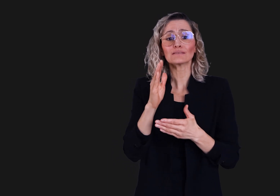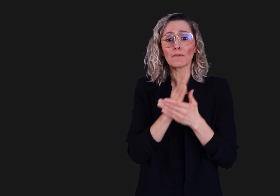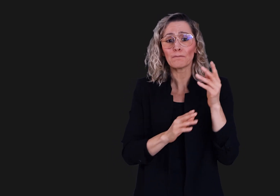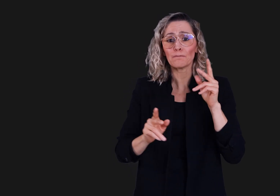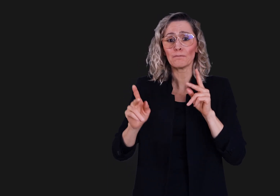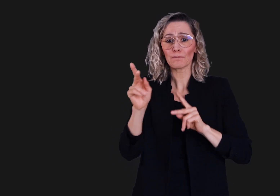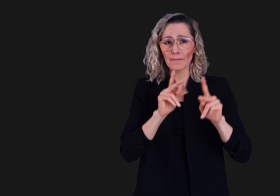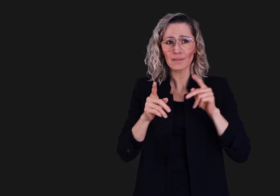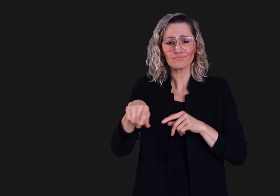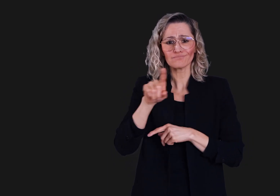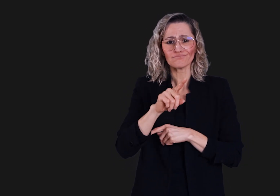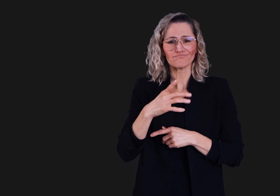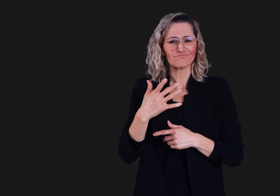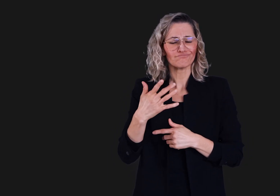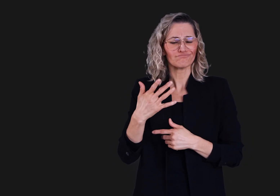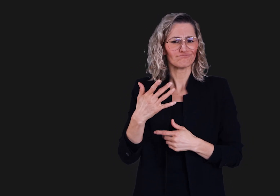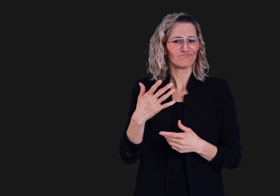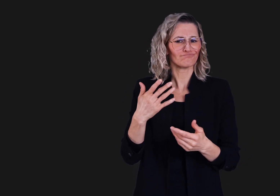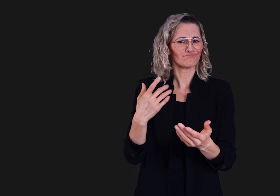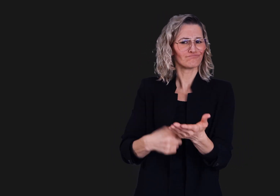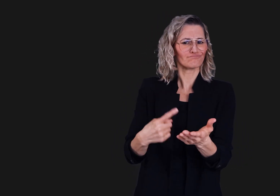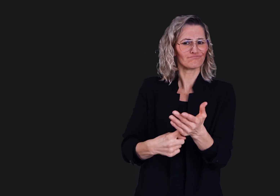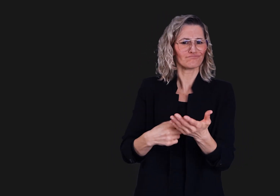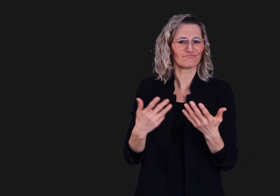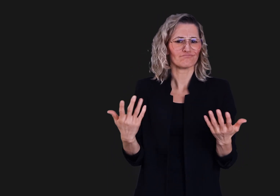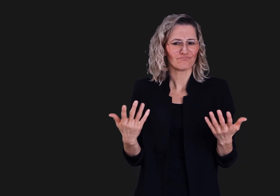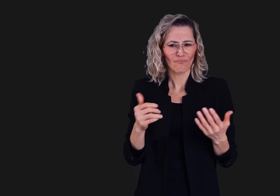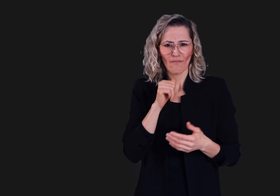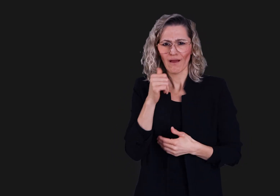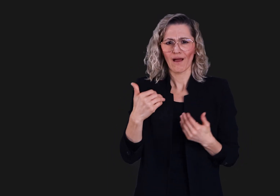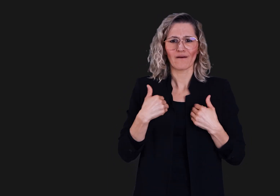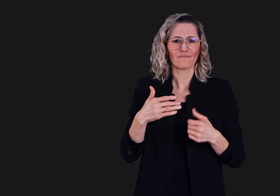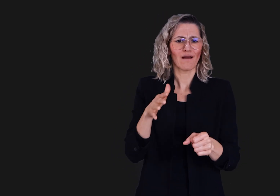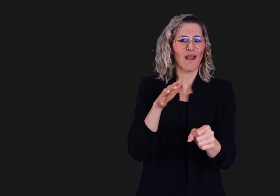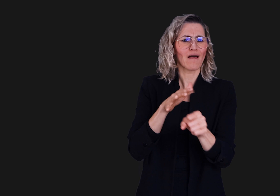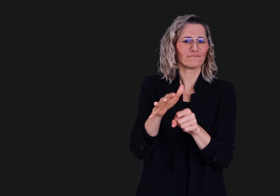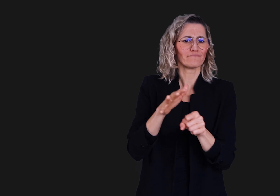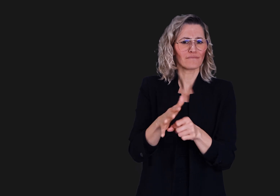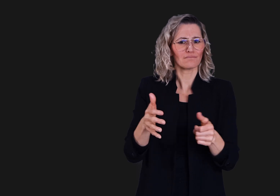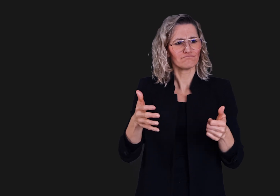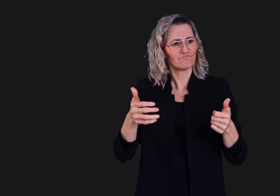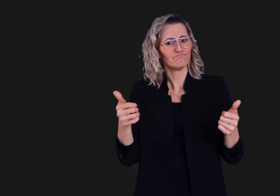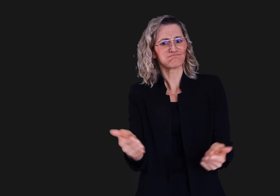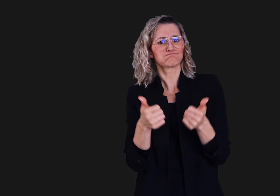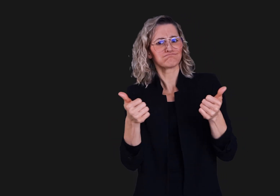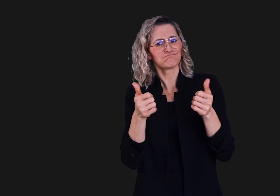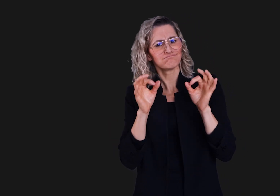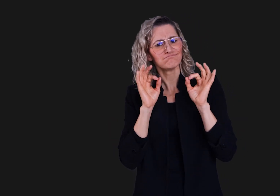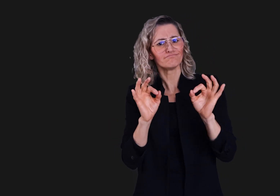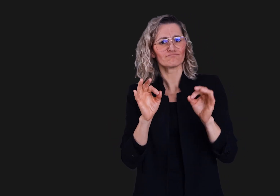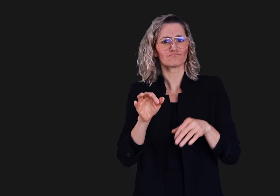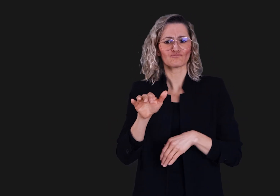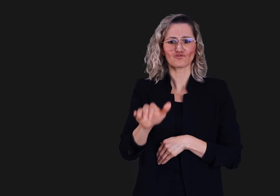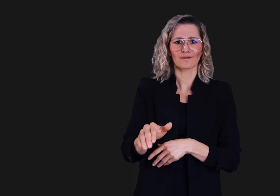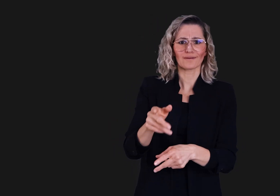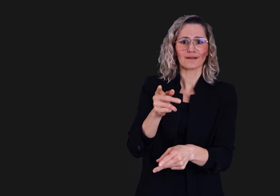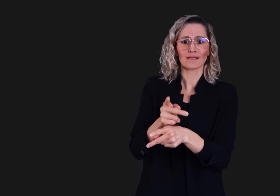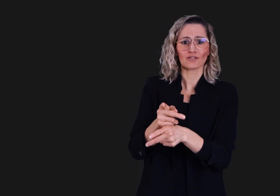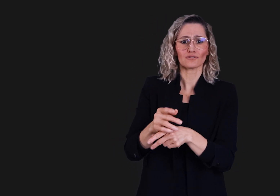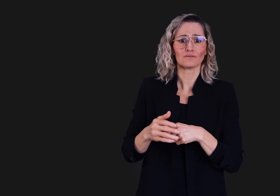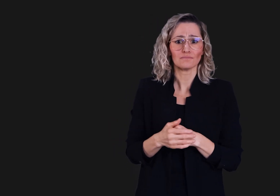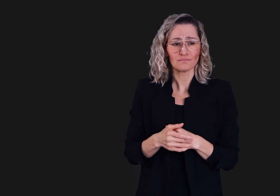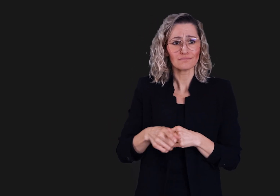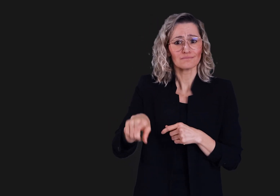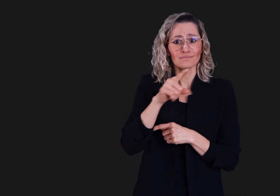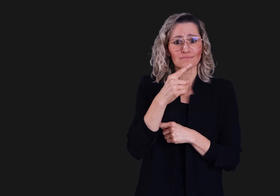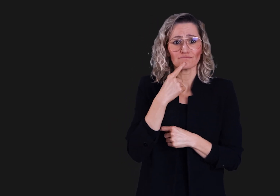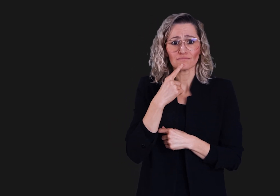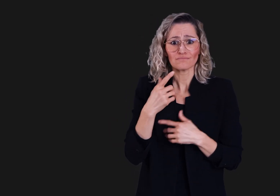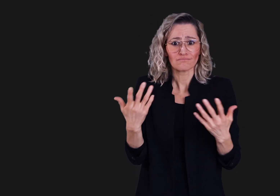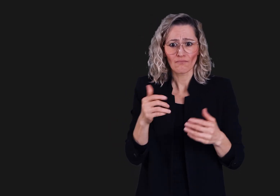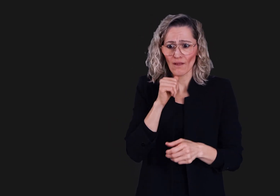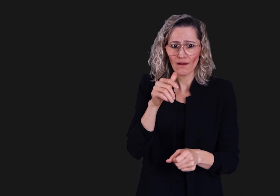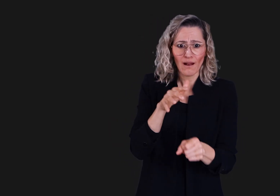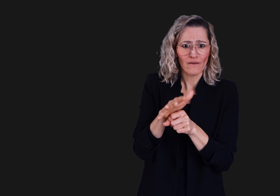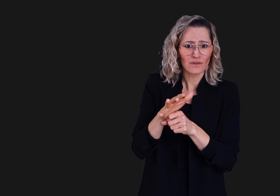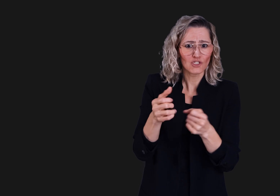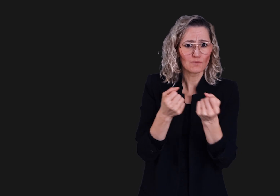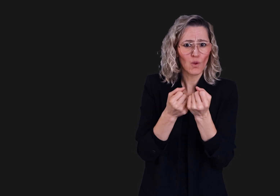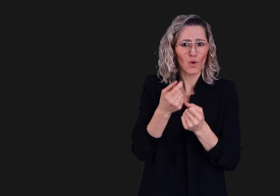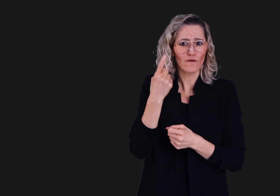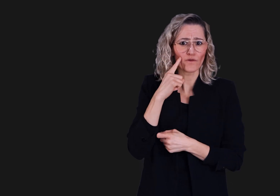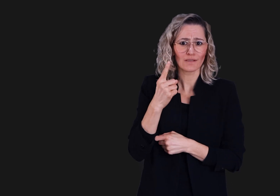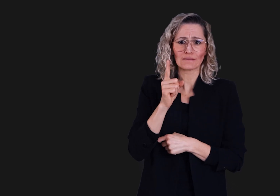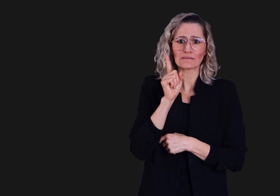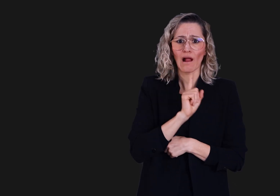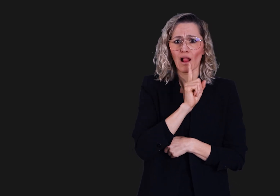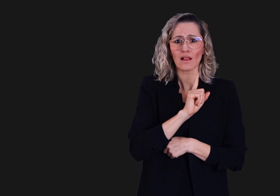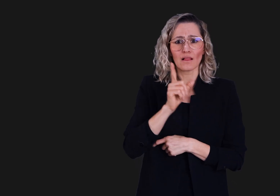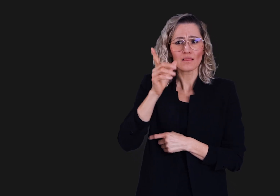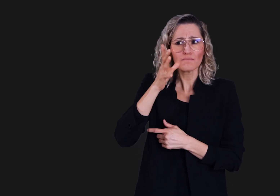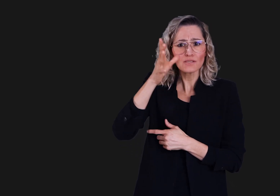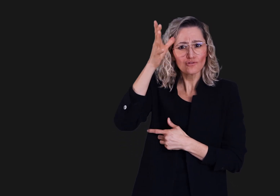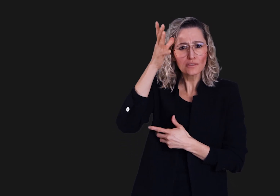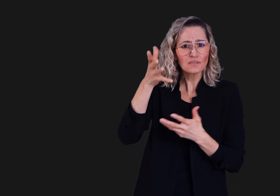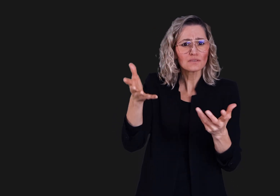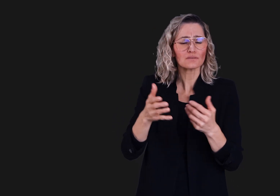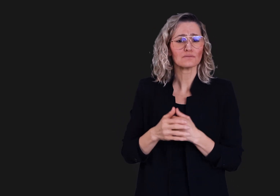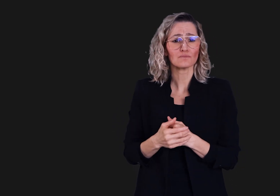Some people spoke about not having adequate childcare. They said there is not enough support for single parents.